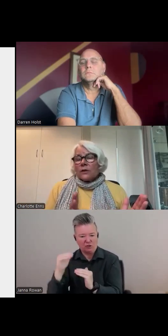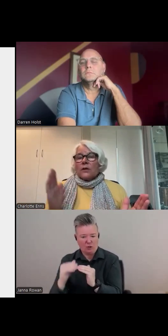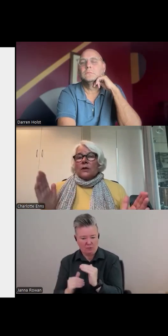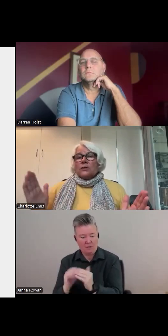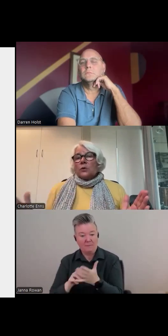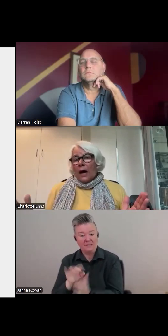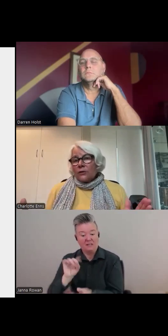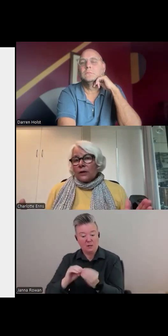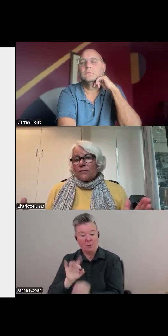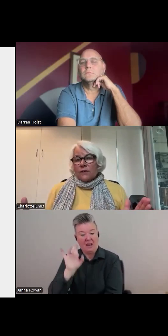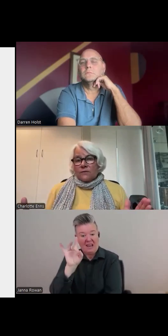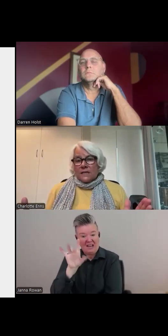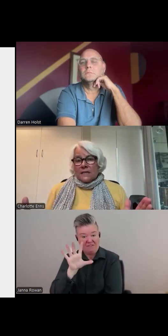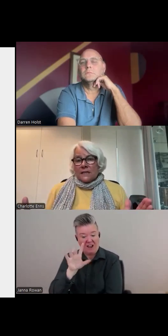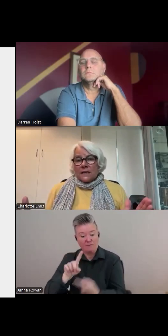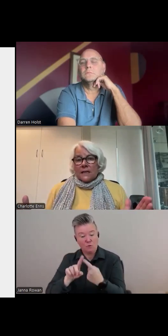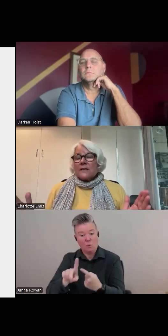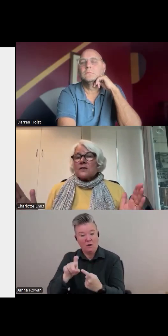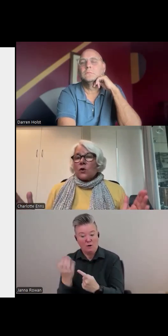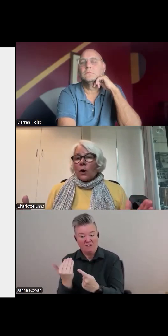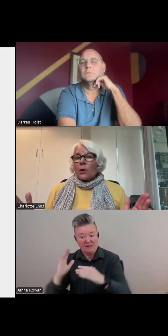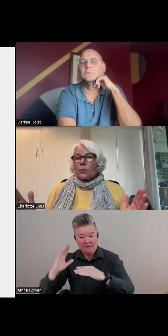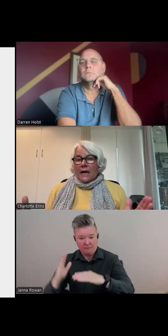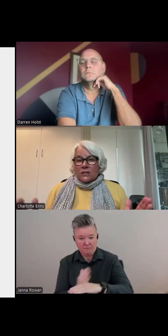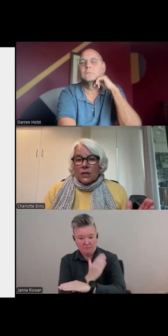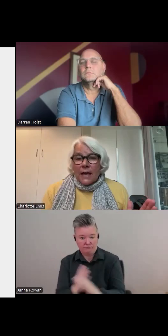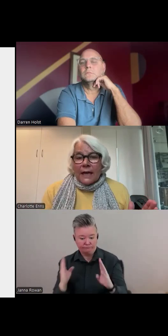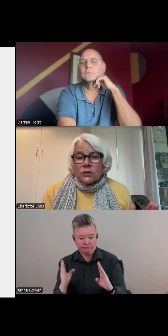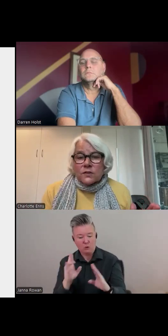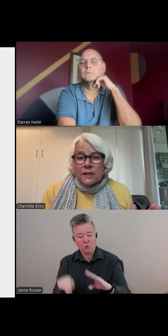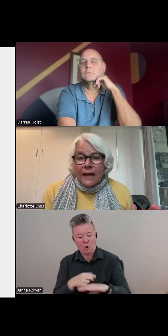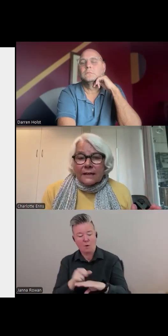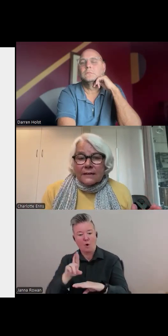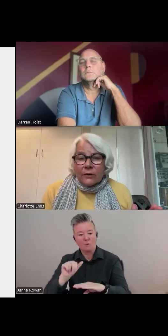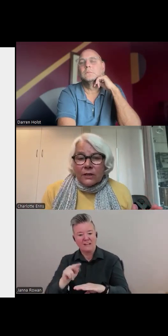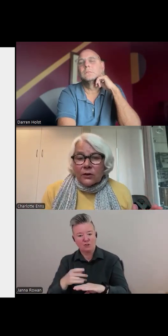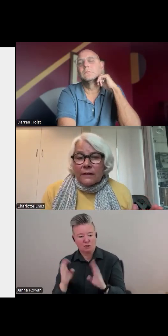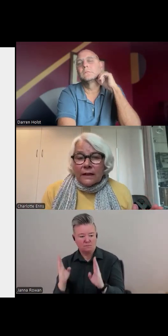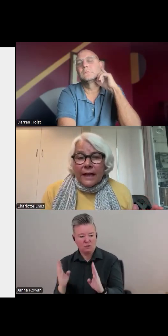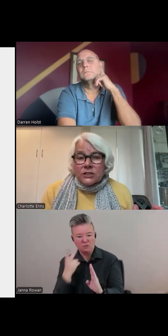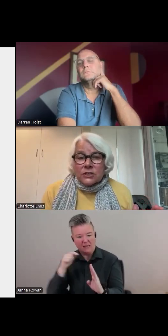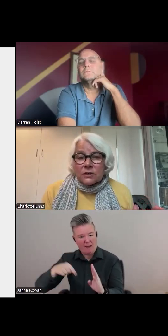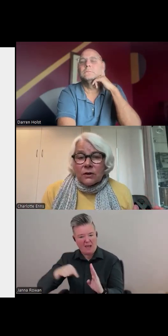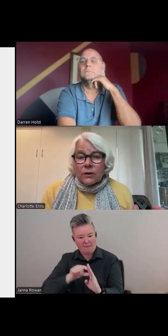So 85 to 115 is the normal range. And you'll see that